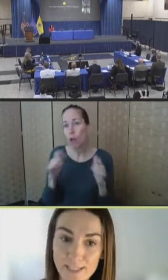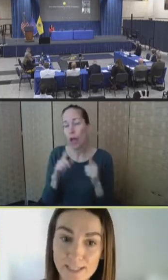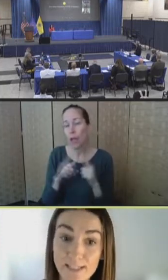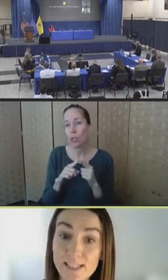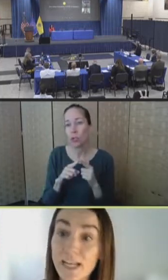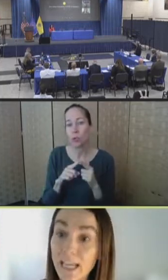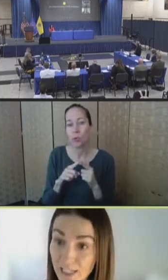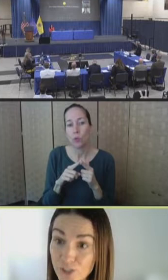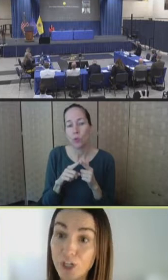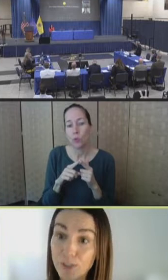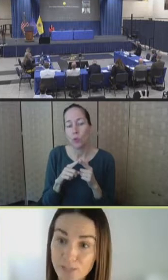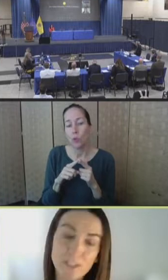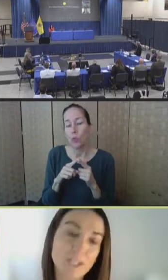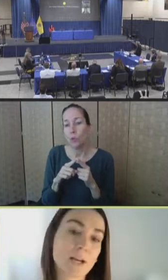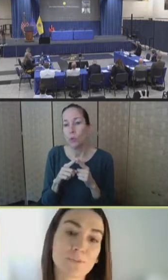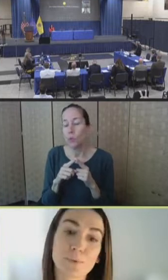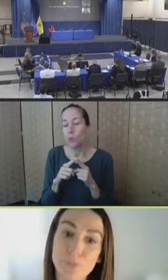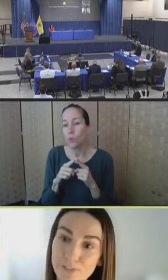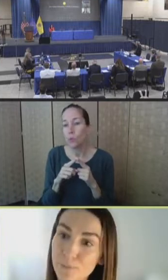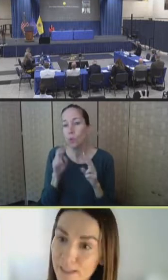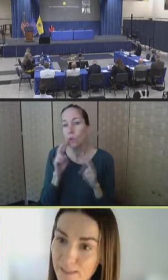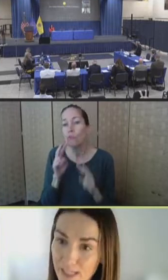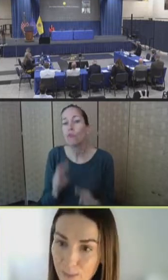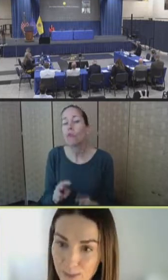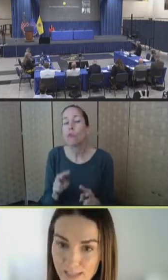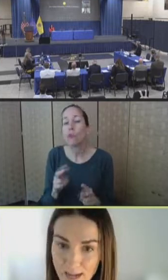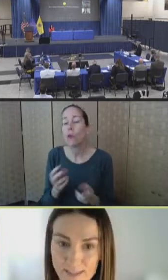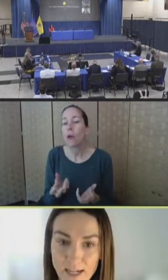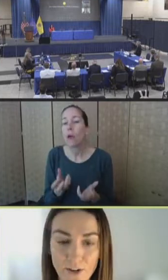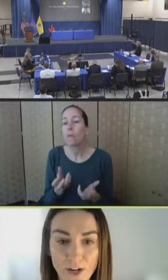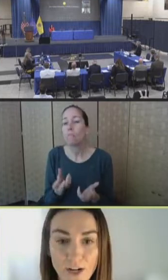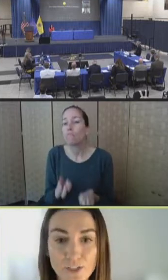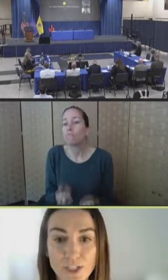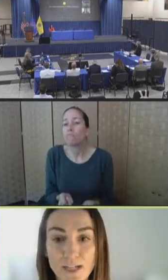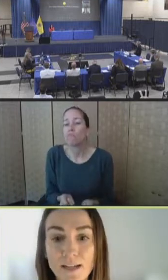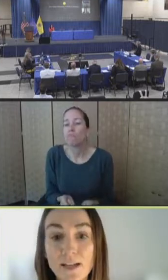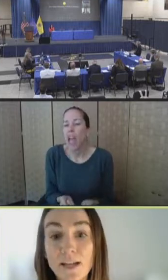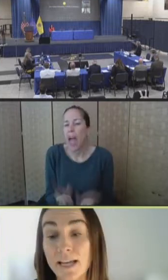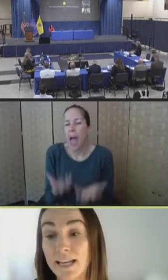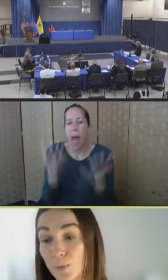crisis in terms of the amount of bereavement that it would exact on our country. Now,